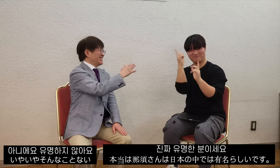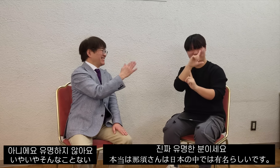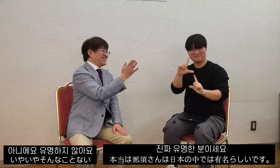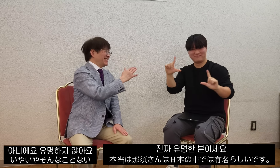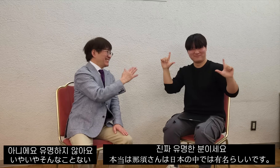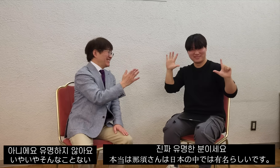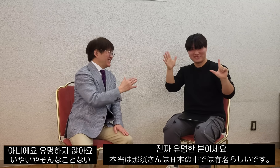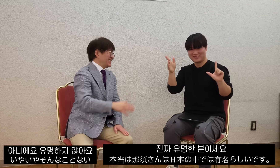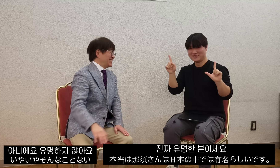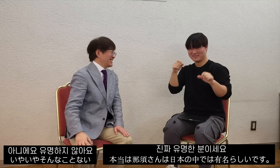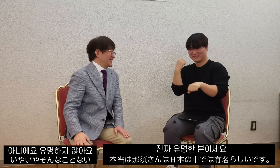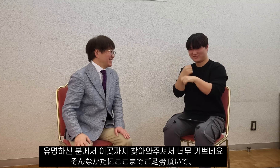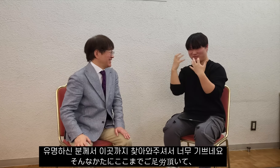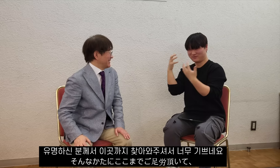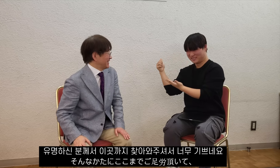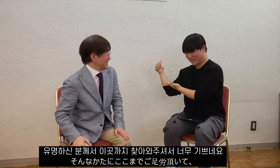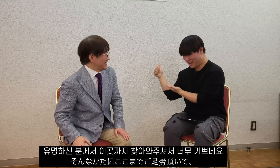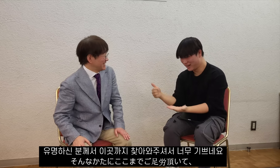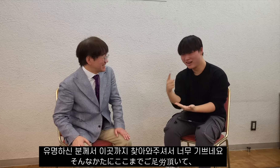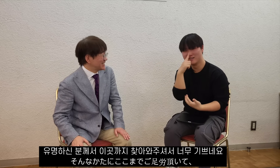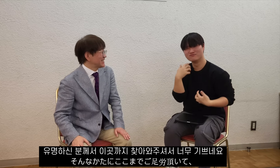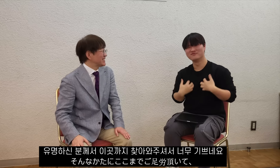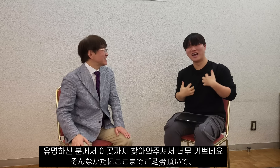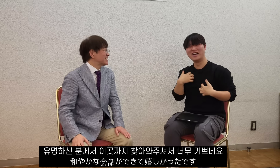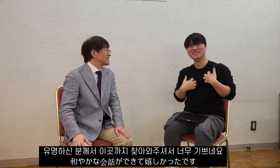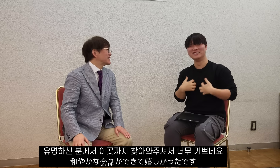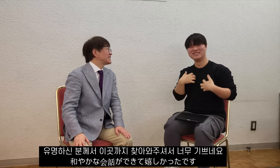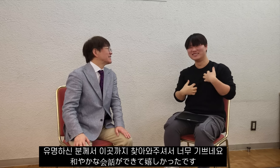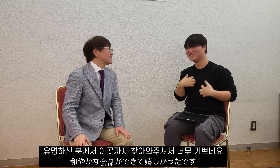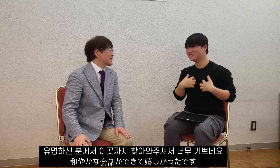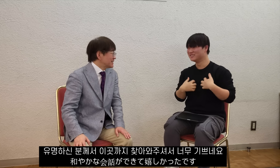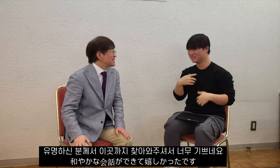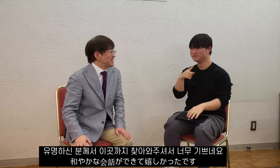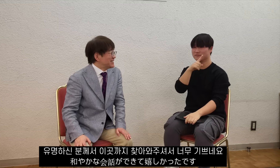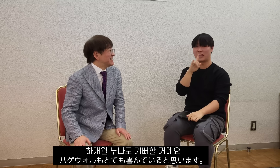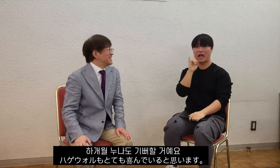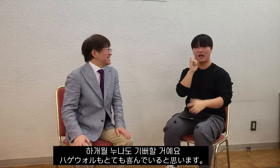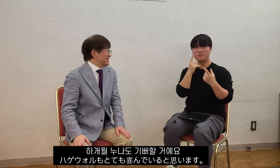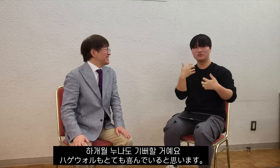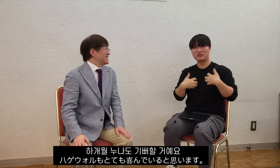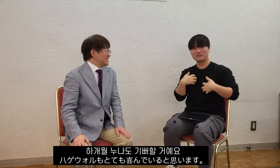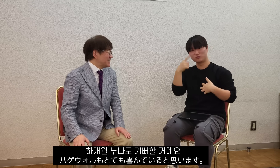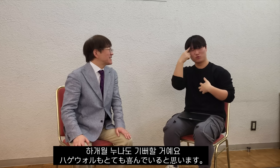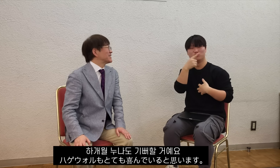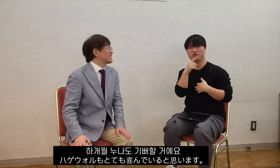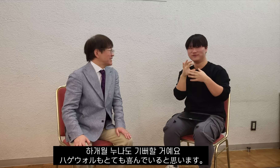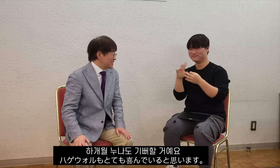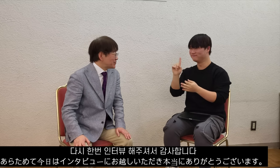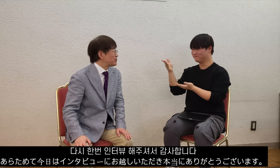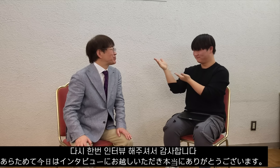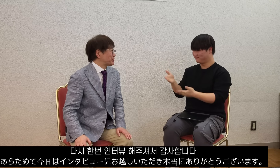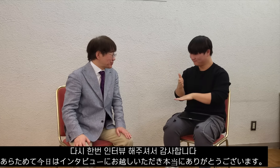Actually, announcer Hideaki Nasu is really famous in Japan. - No. I'm not famous . I am so glad that a famous person came to this place. hamonthly will be delighted too.